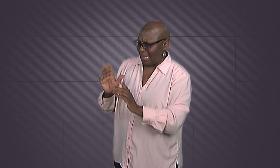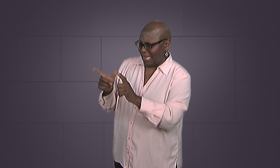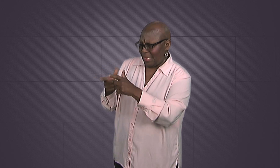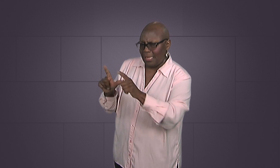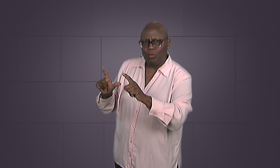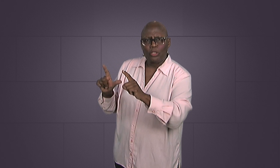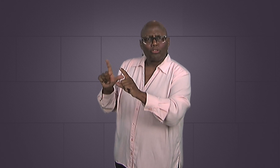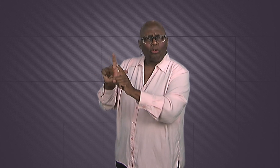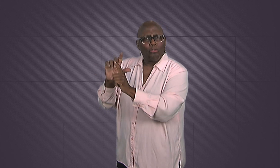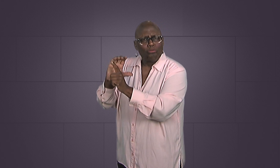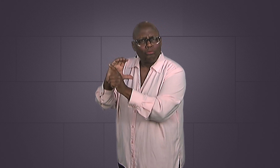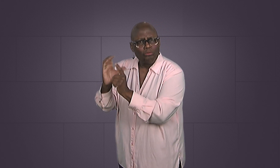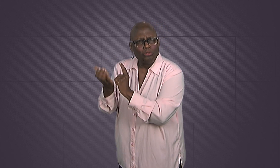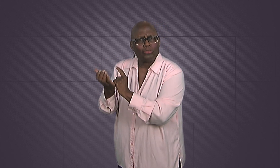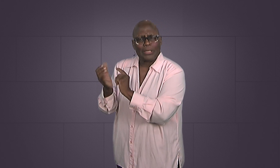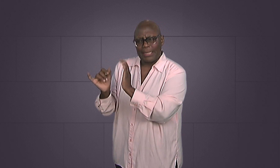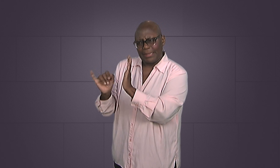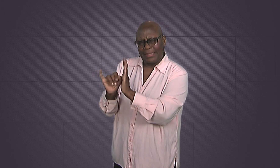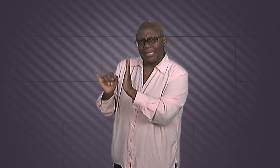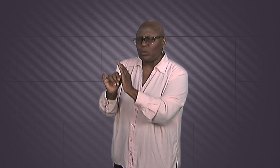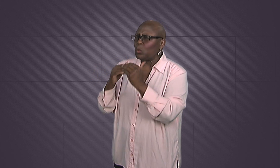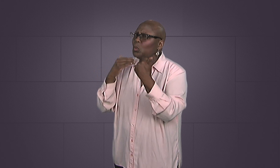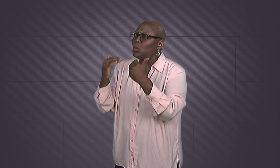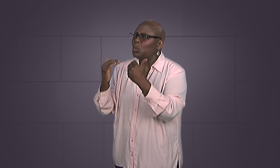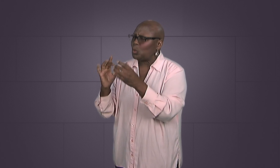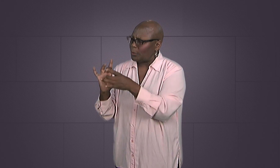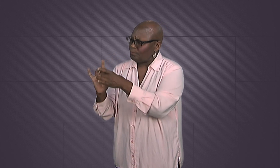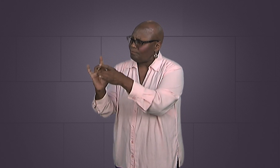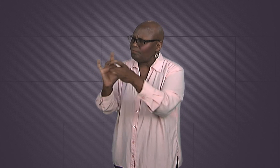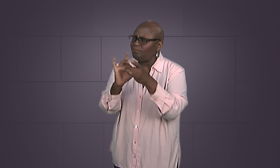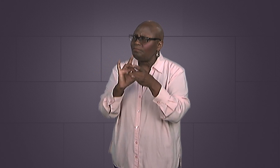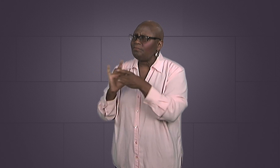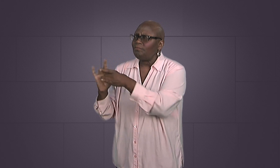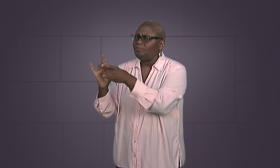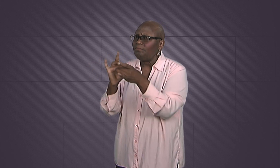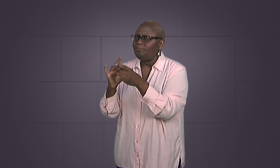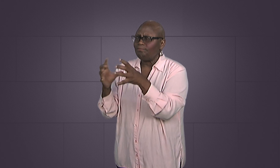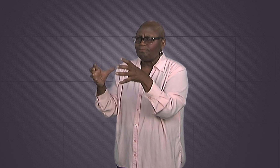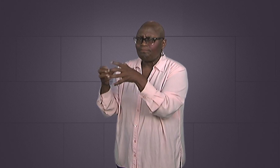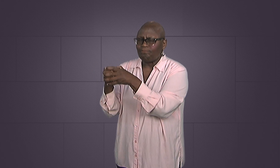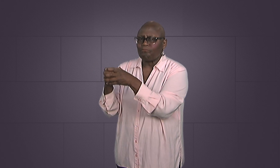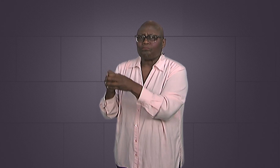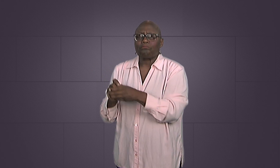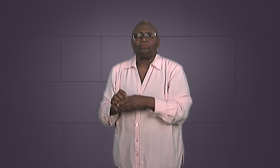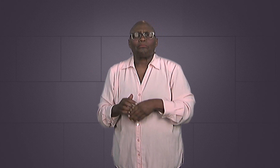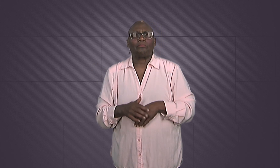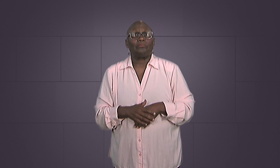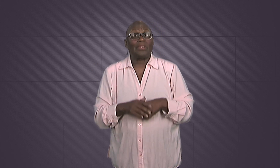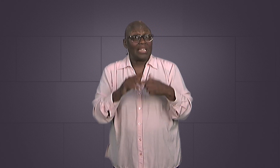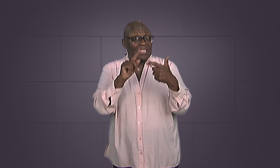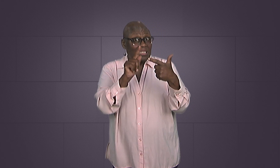as language, culture, and identity are closely tied.